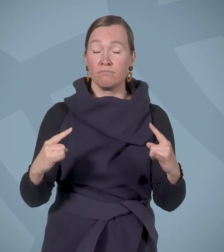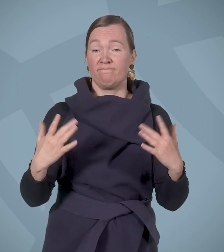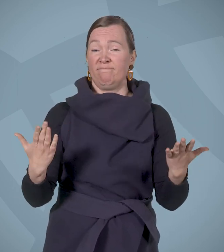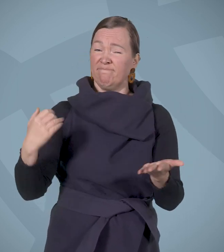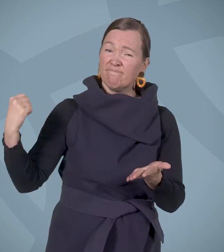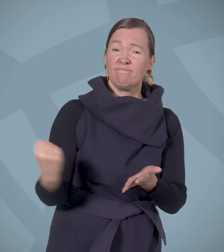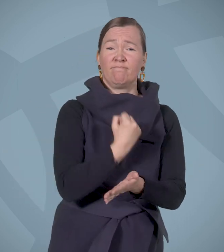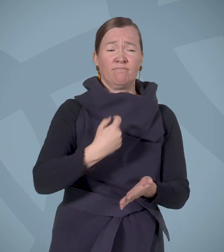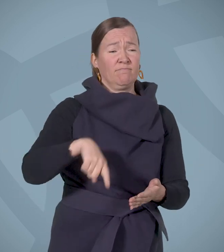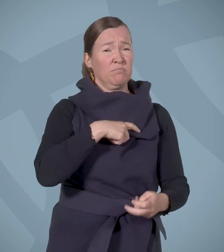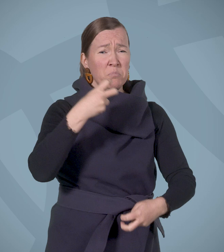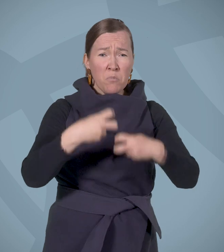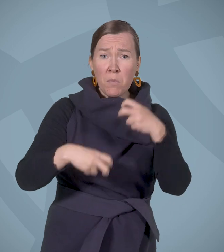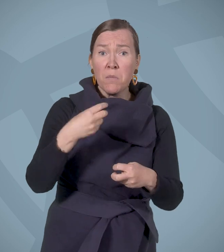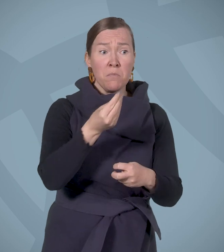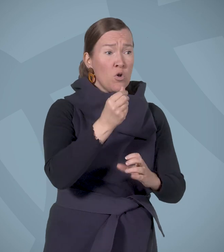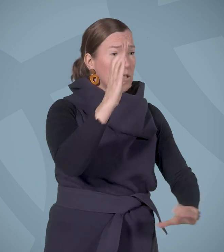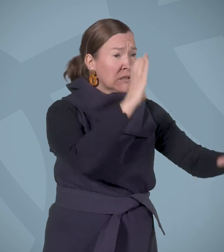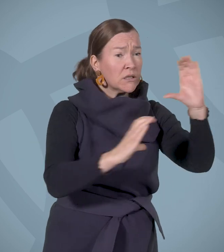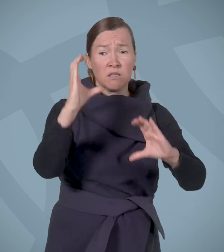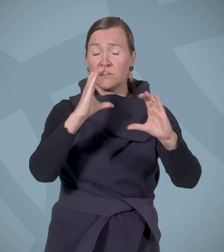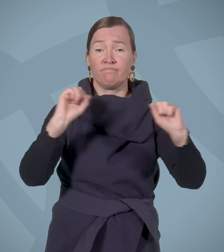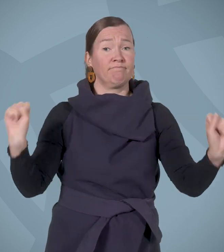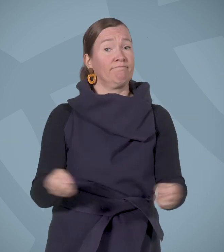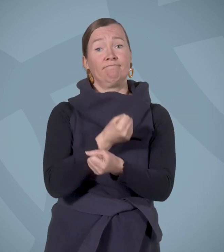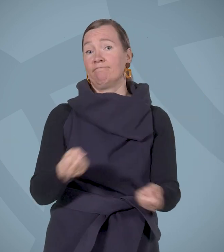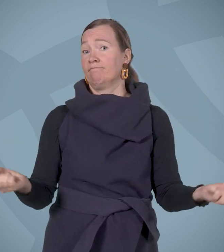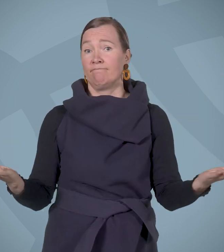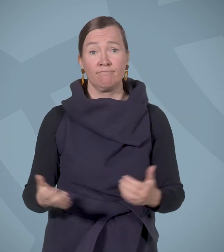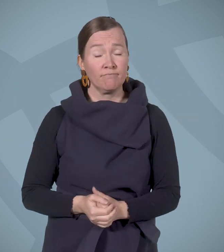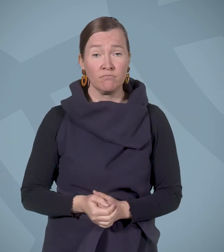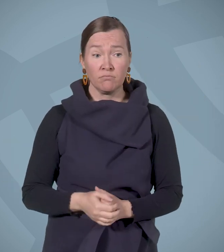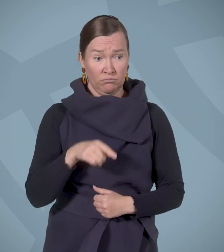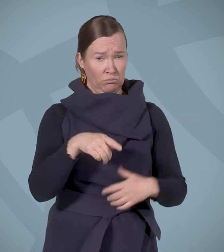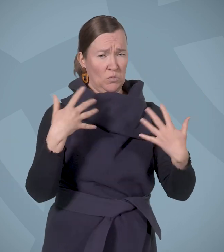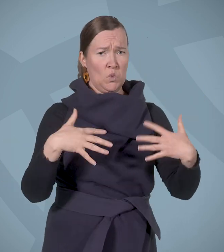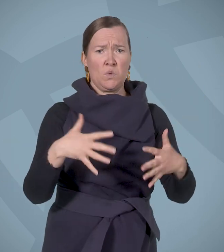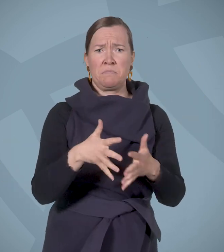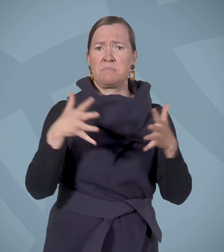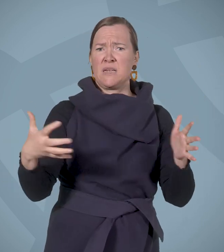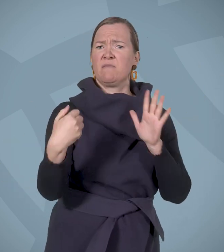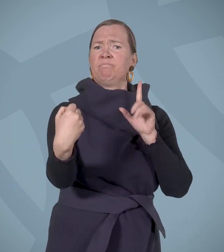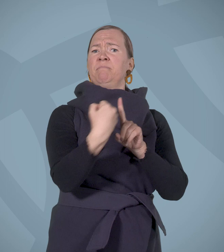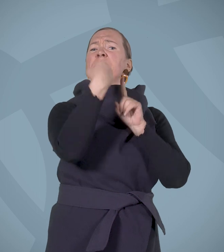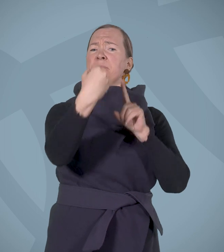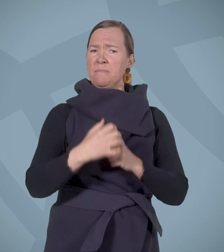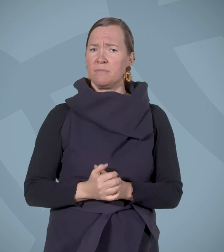but regrettably, we have been unable to secure the necessary financial support. This has been a significant setback for our operations,-